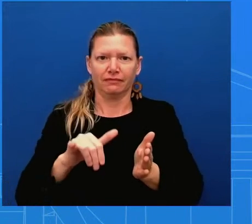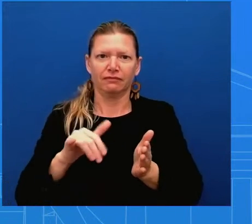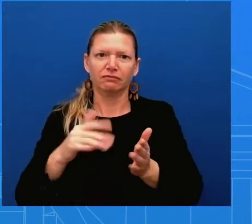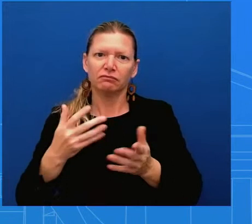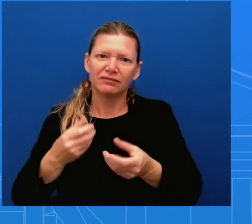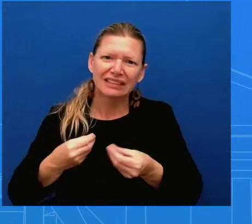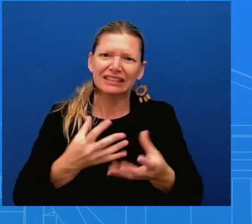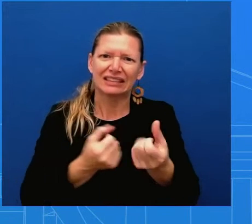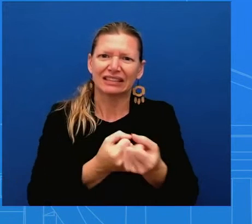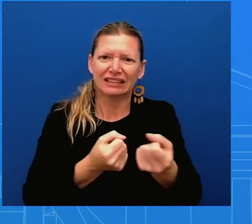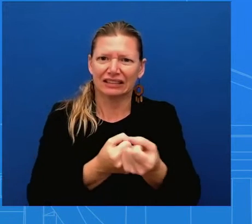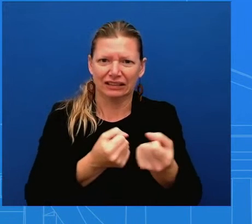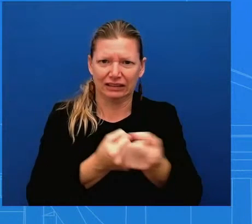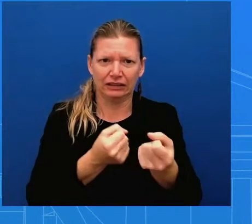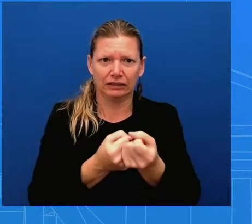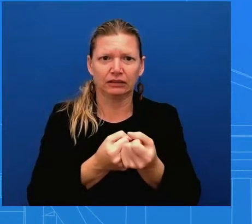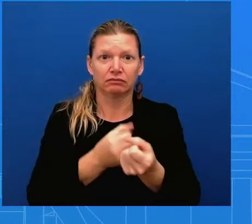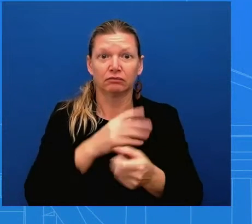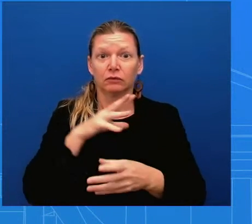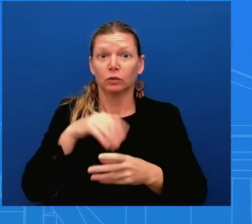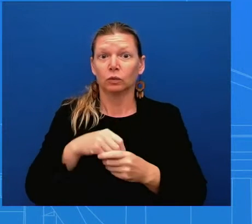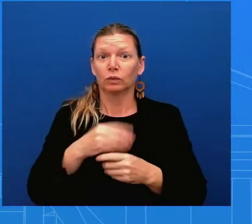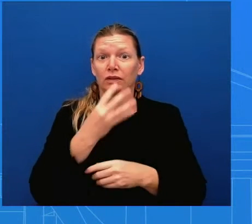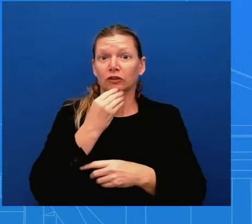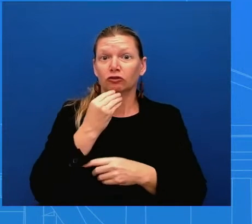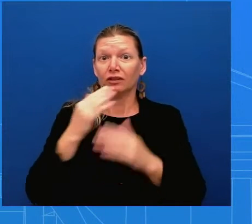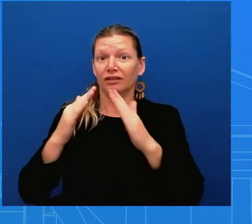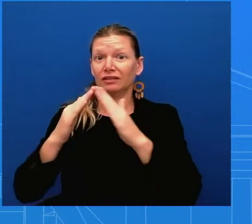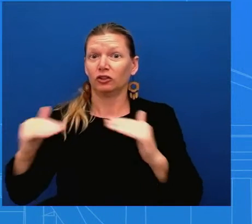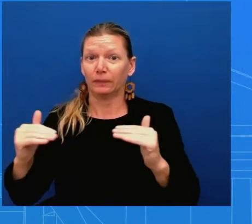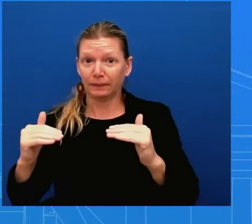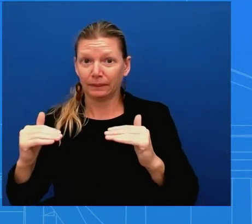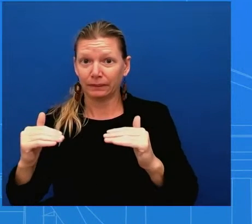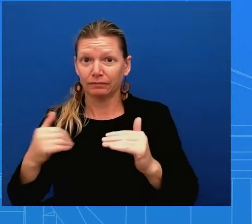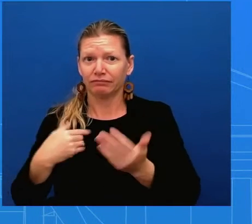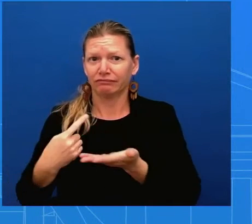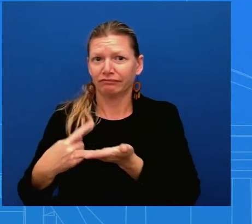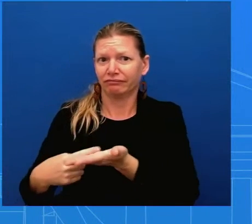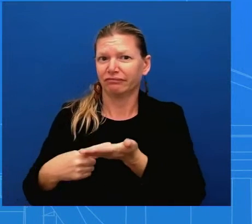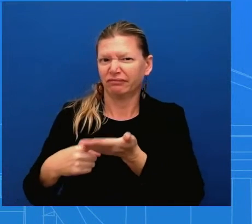Six, the United States has sent a massive amount of military assistance to Israel